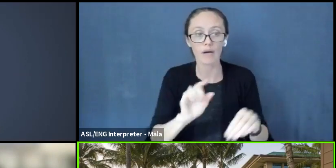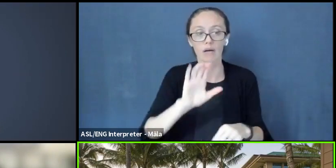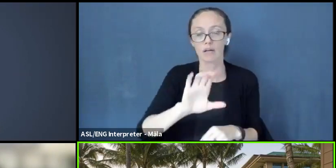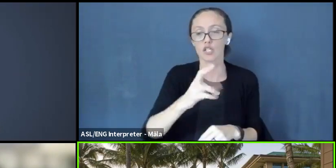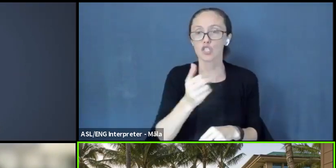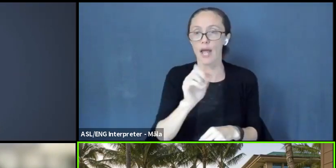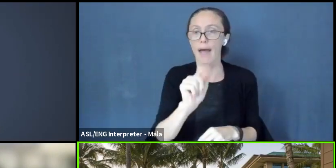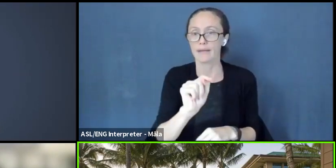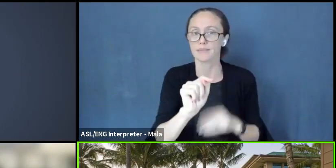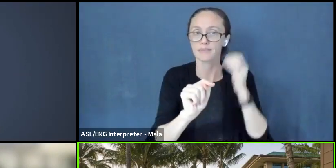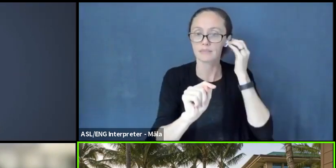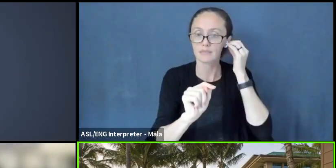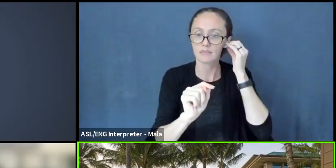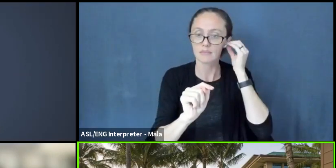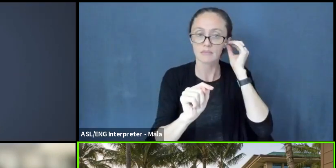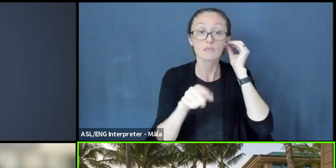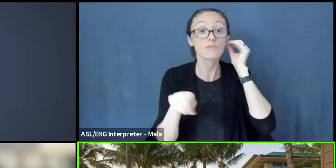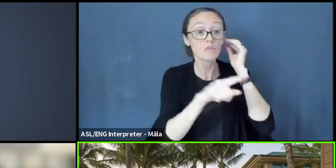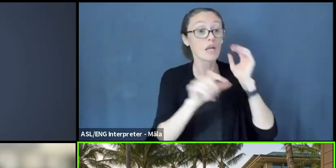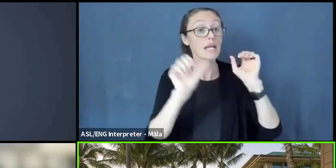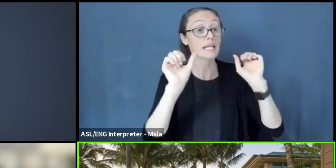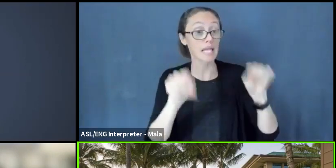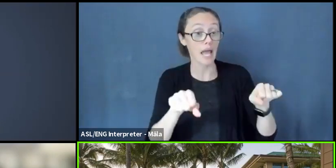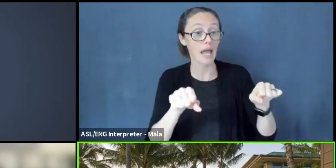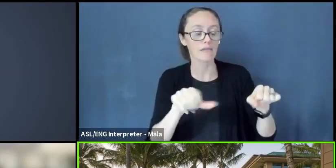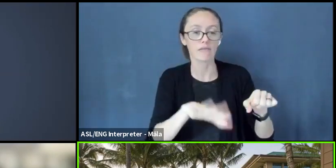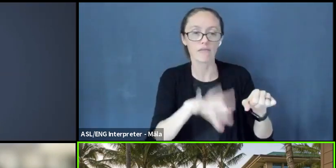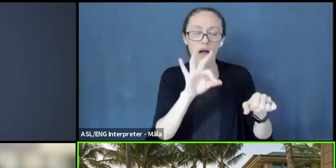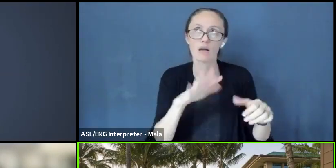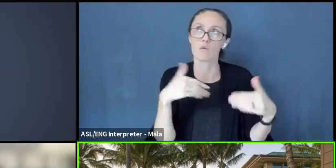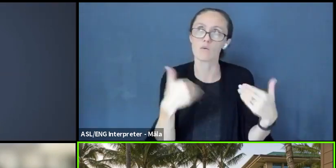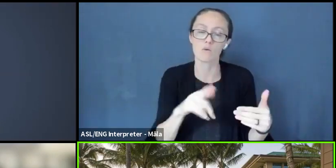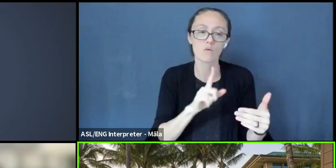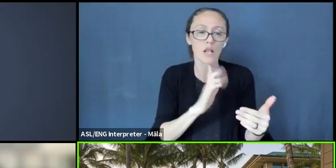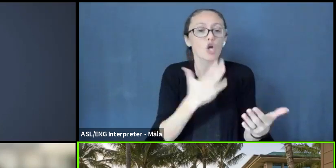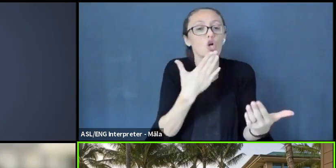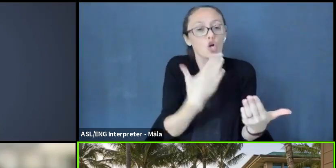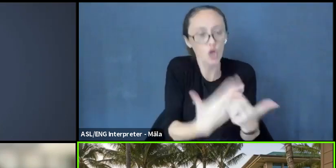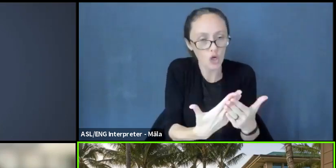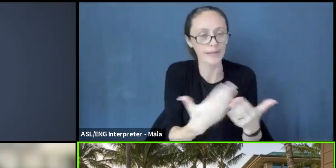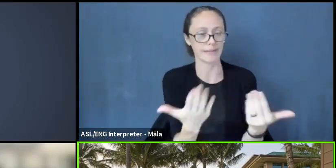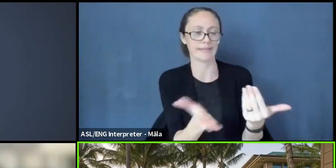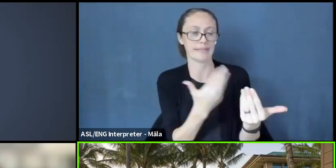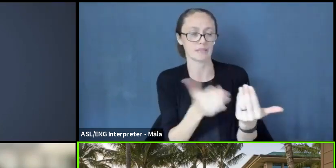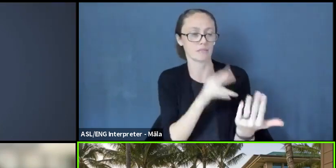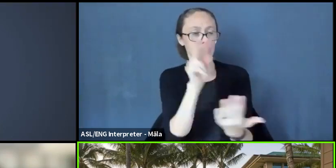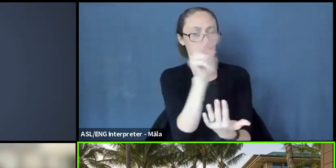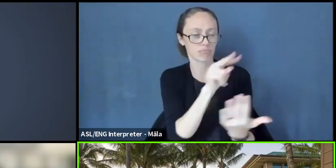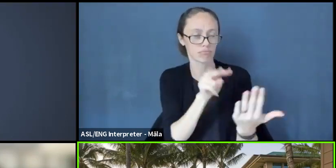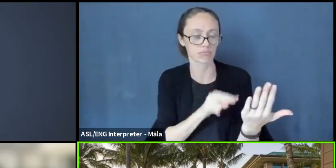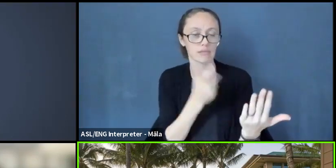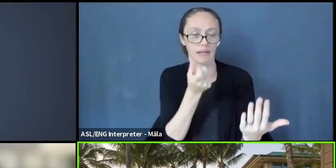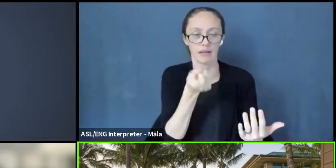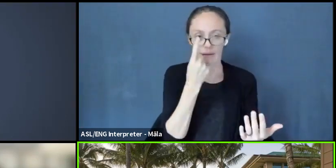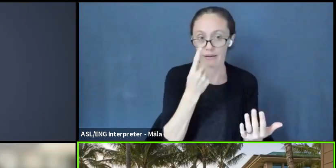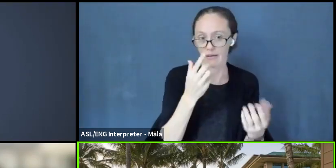Where you can get some good easier to understand information, whether it's about the vaccine